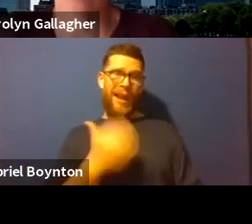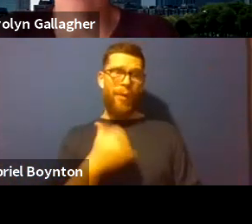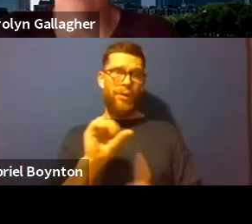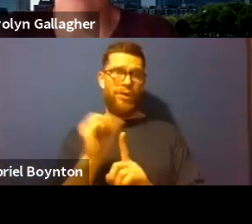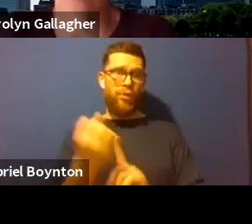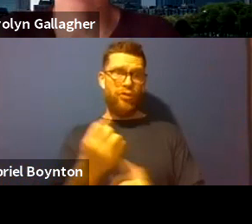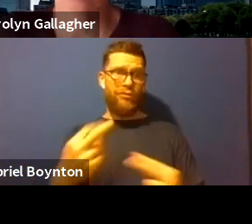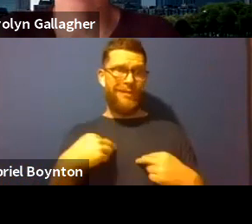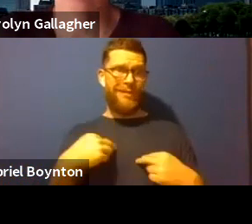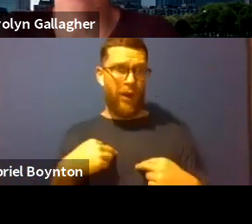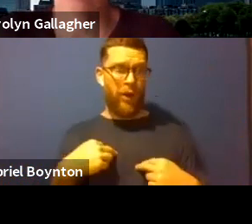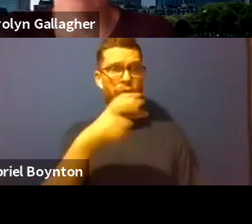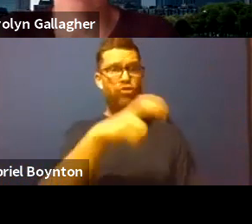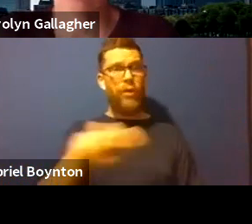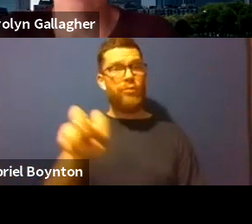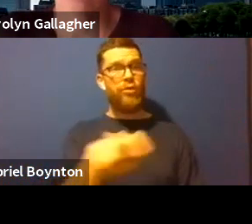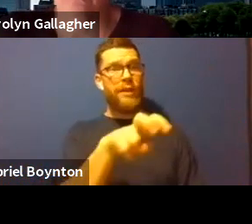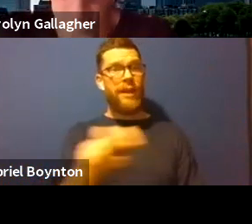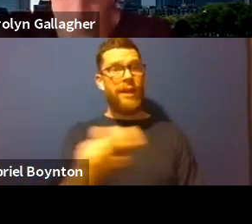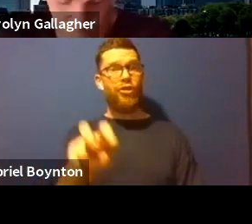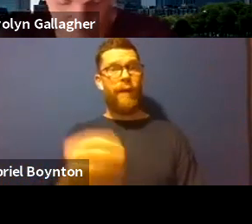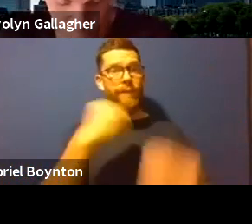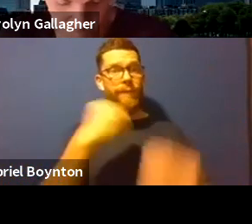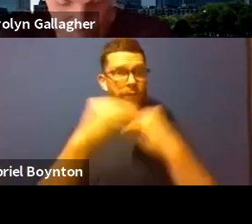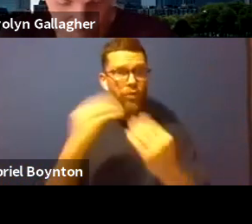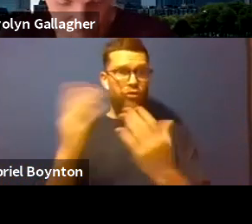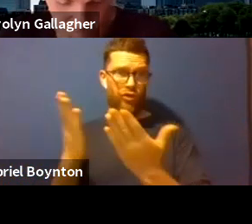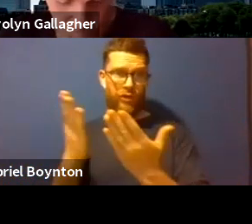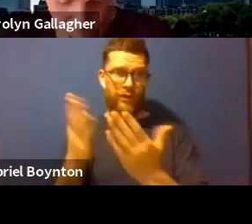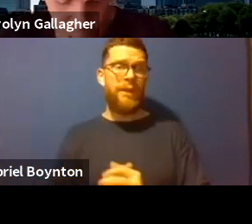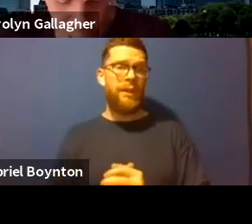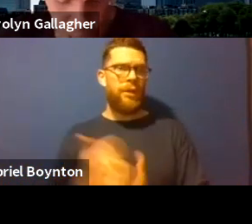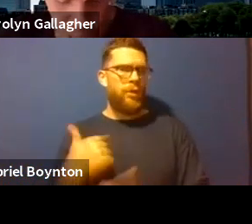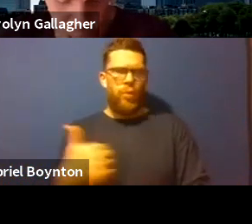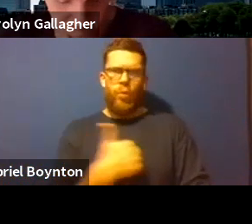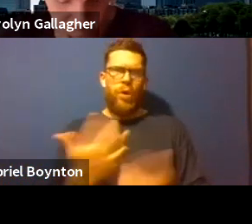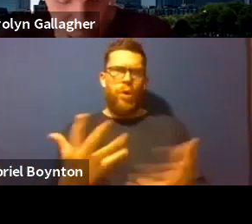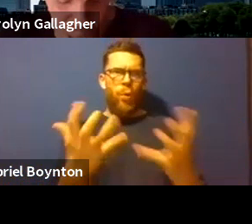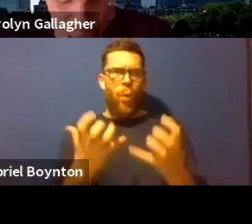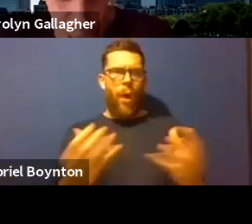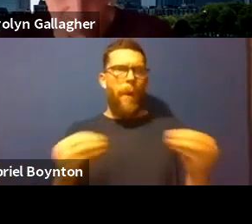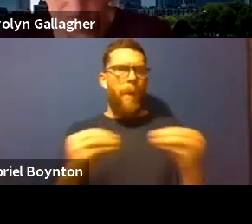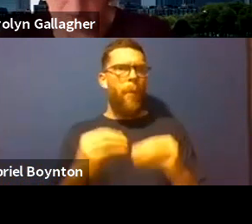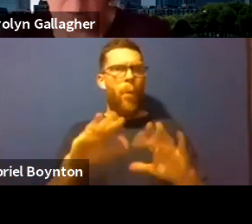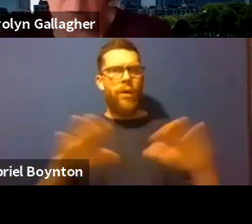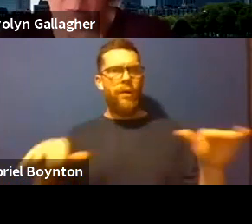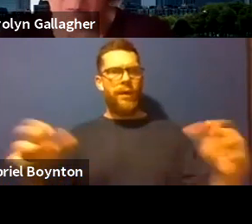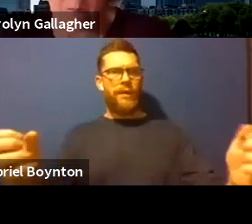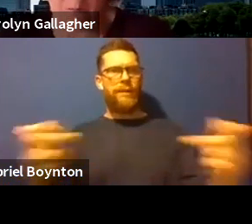Joe Baeta, Supt. : We are trying everything to get more kids back to school on a regular basis, but it is a process that I think we have to utilize